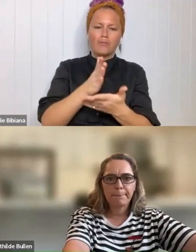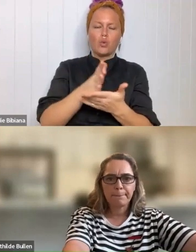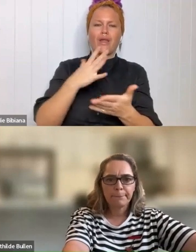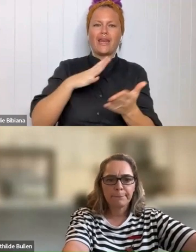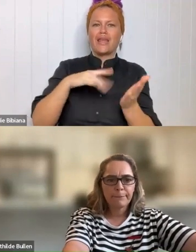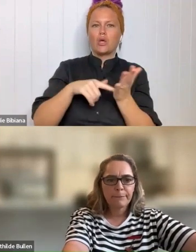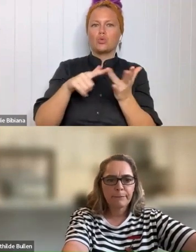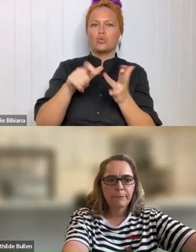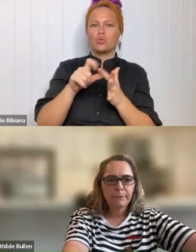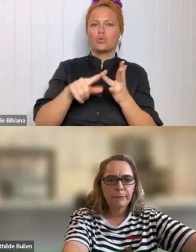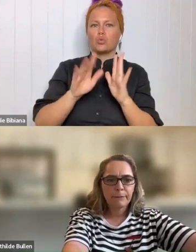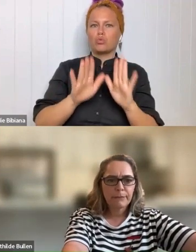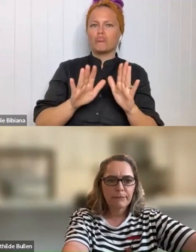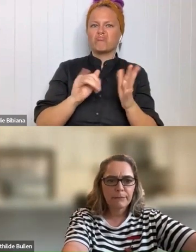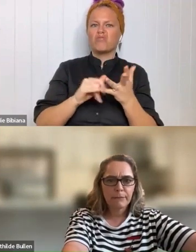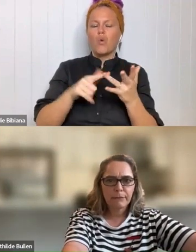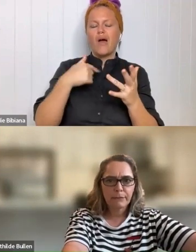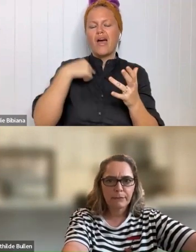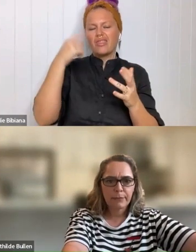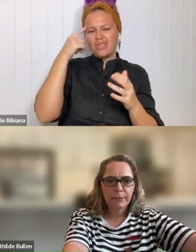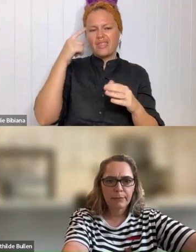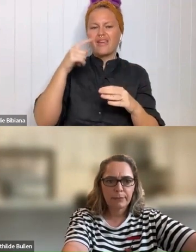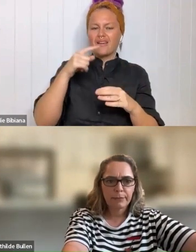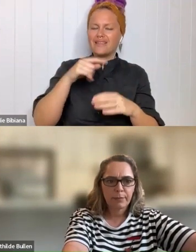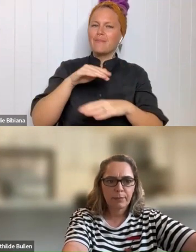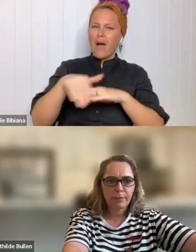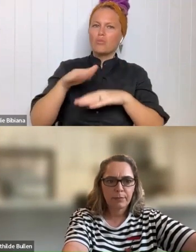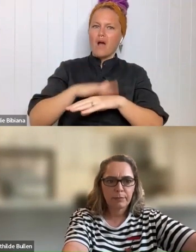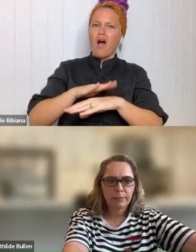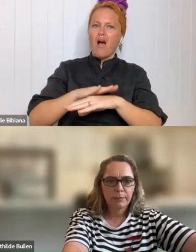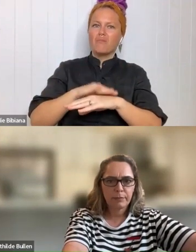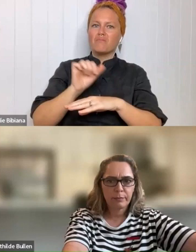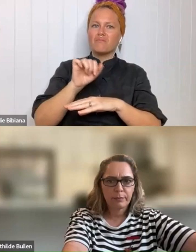So yeah, I think it's about time, and I think it's about